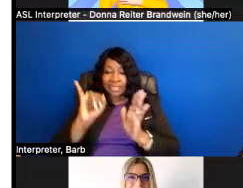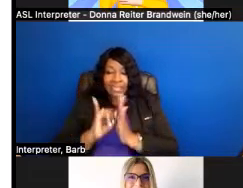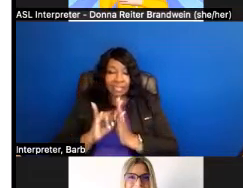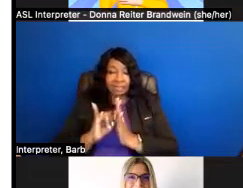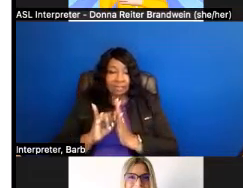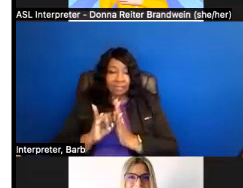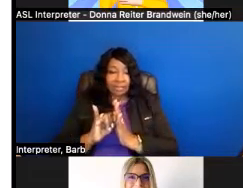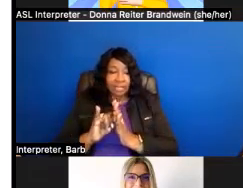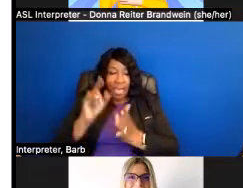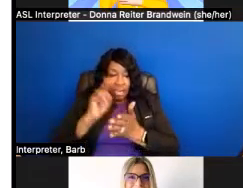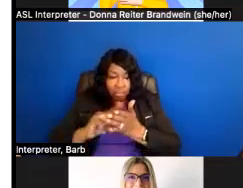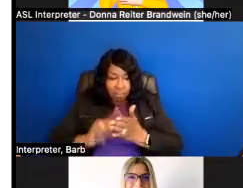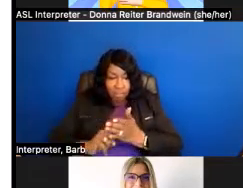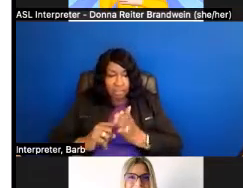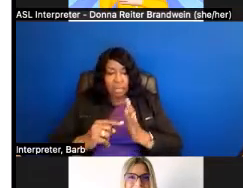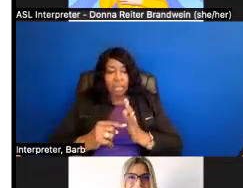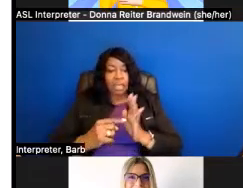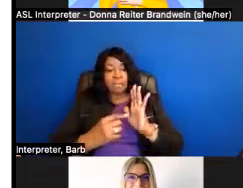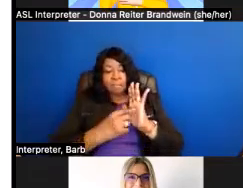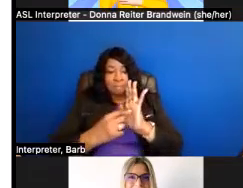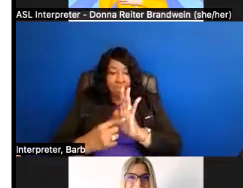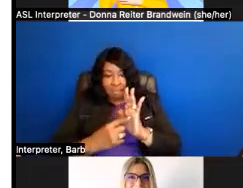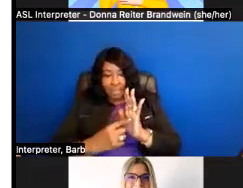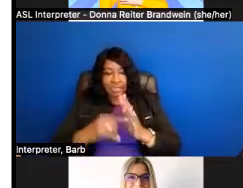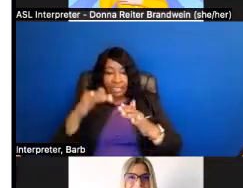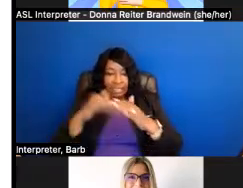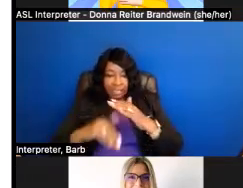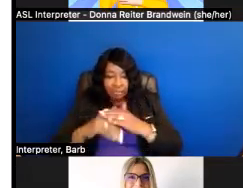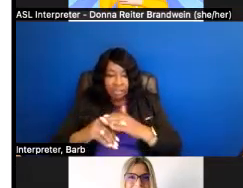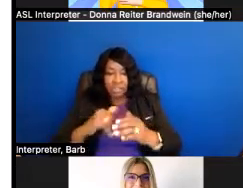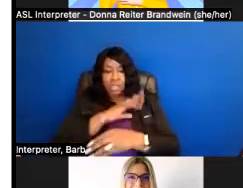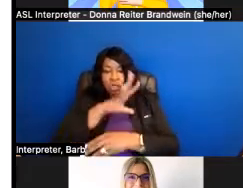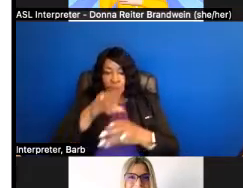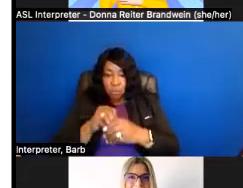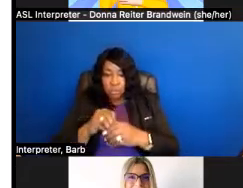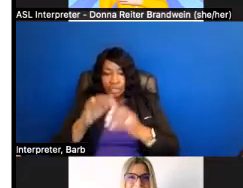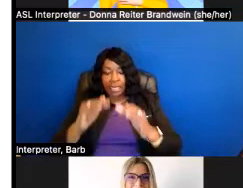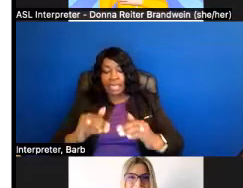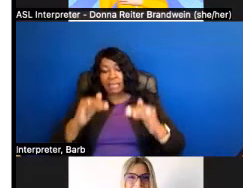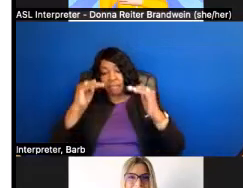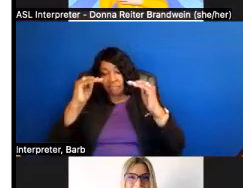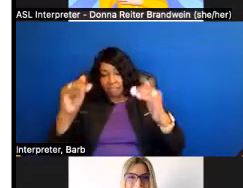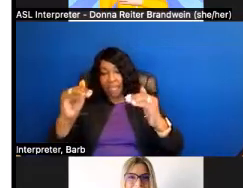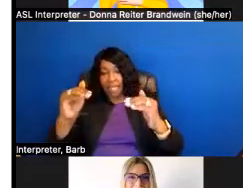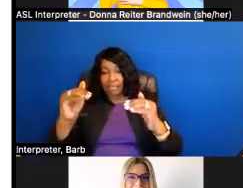models accessibility and inclusion, advances disability culture and community